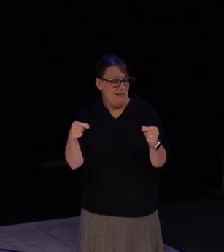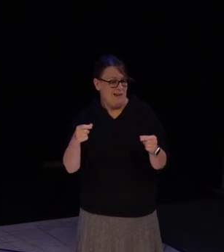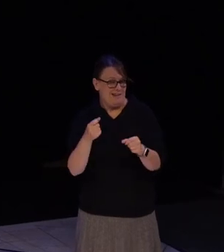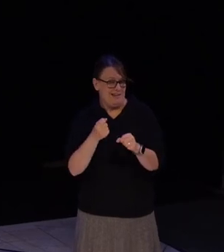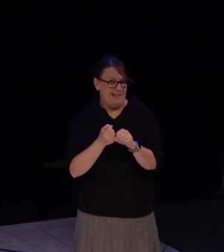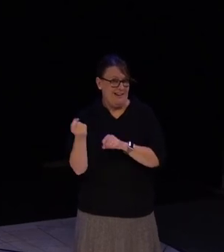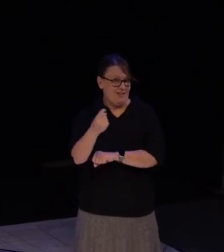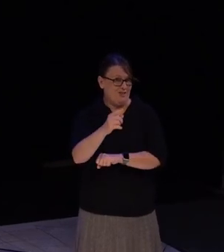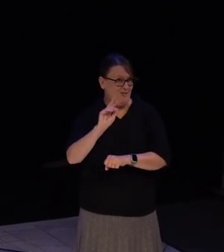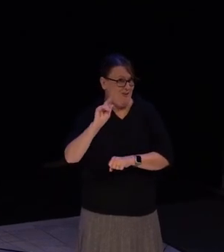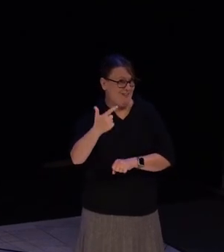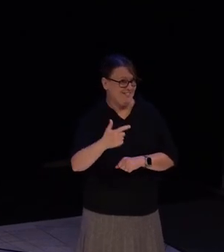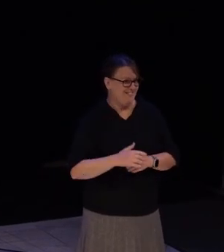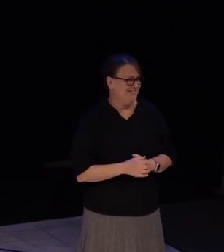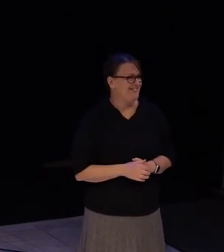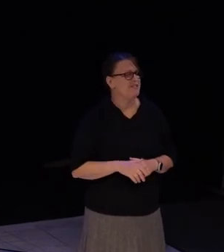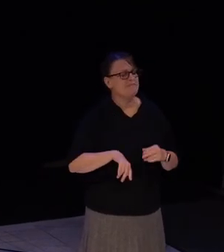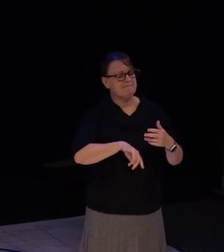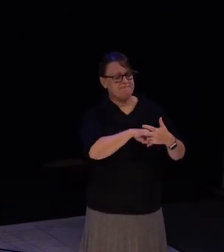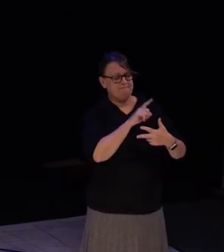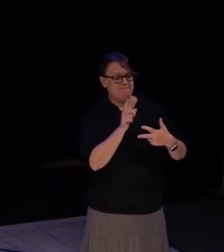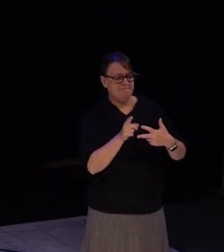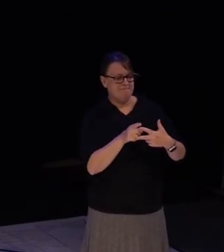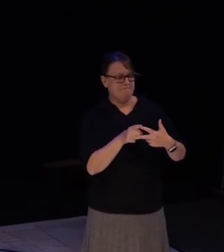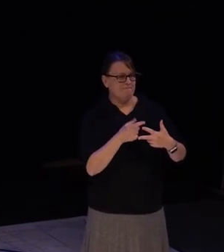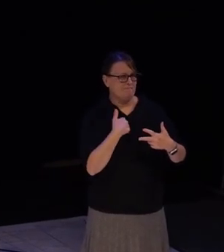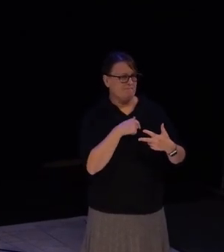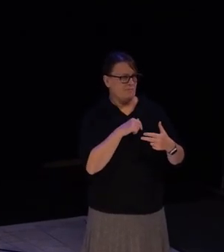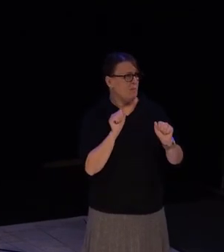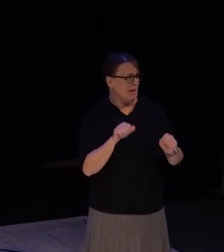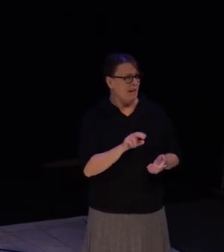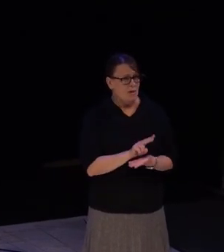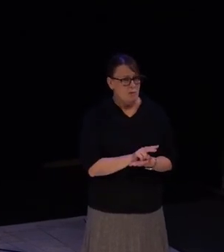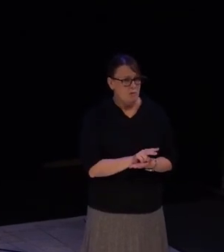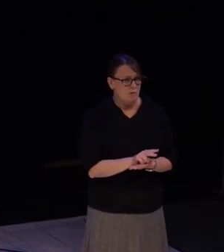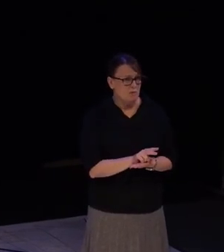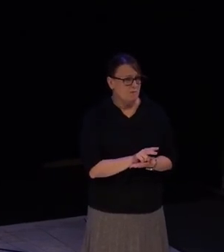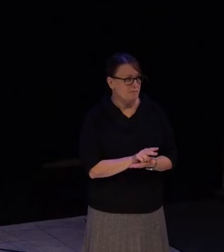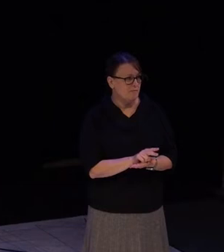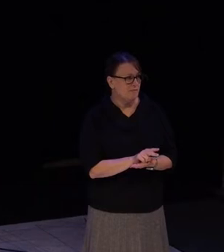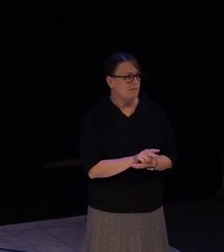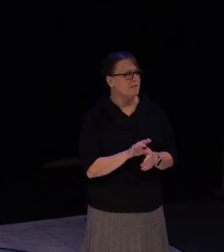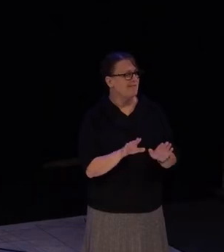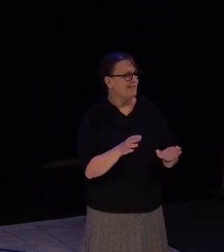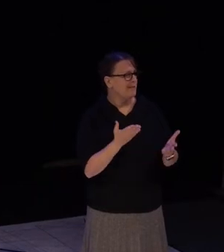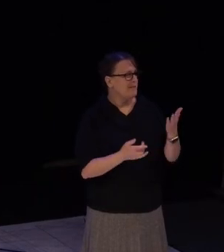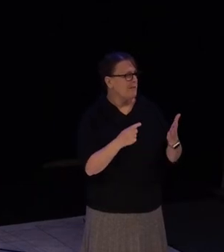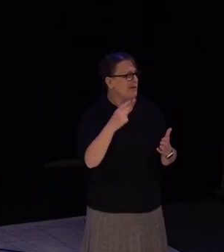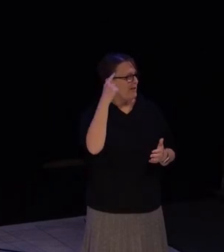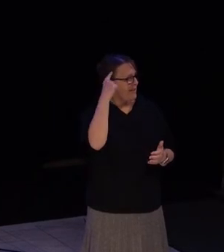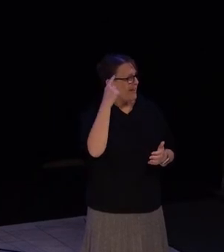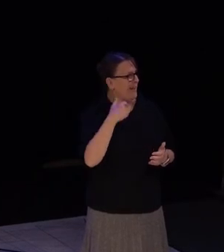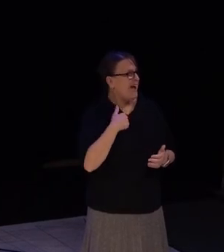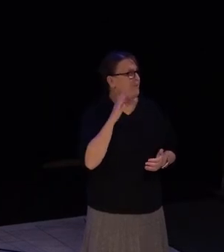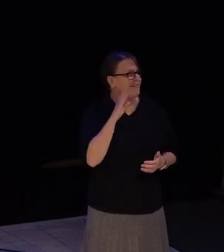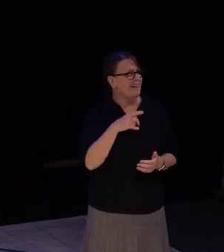Number two, we can lose. Now I know you're probably thinking I was about to say we can win